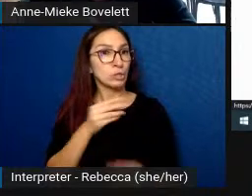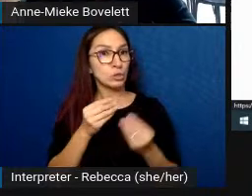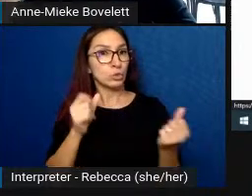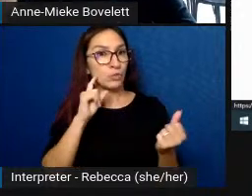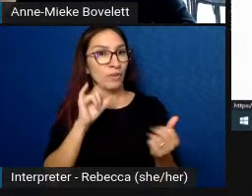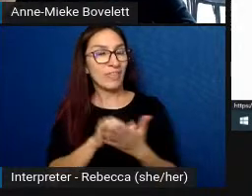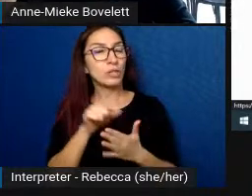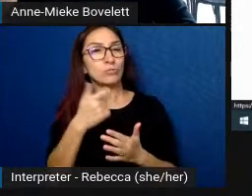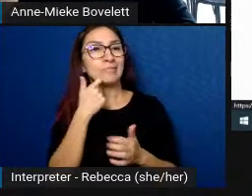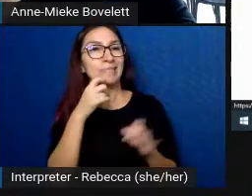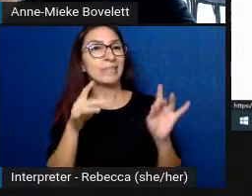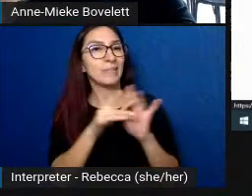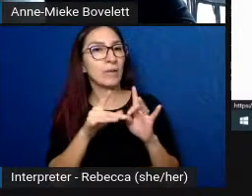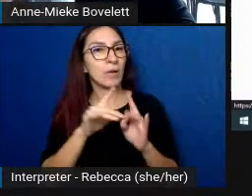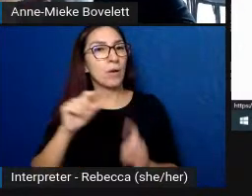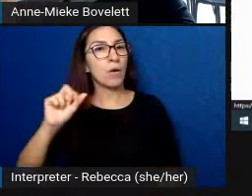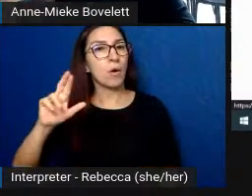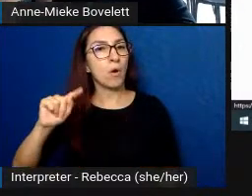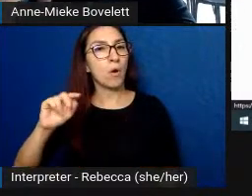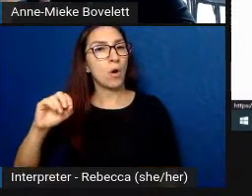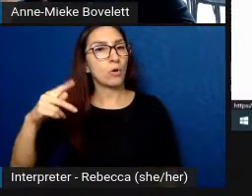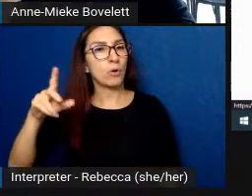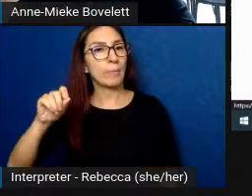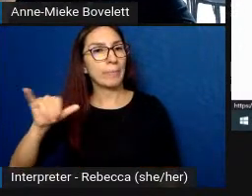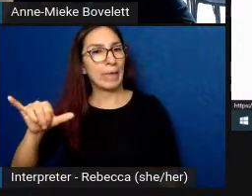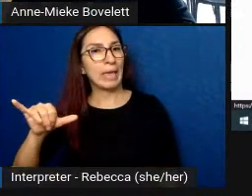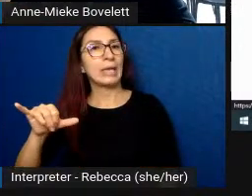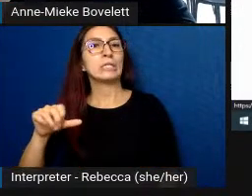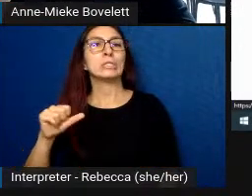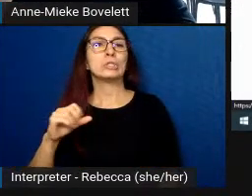Lazar Bulatovic: Facebook has a very tiny quality solution for this.